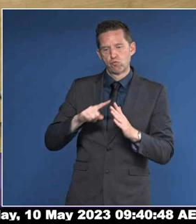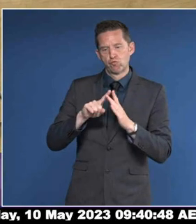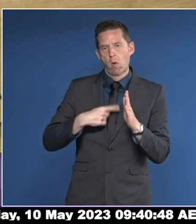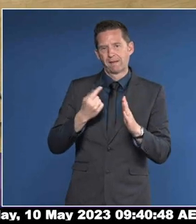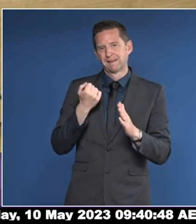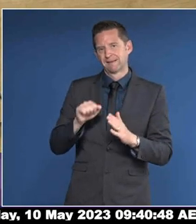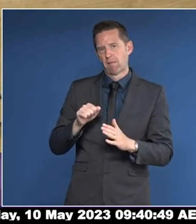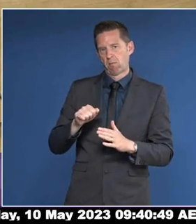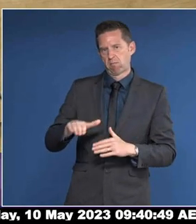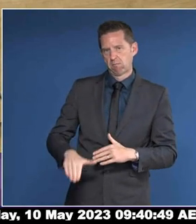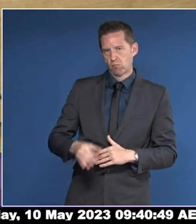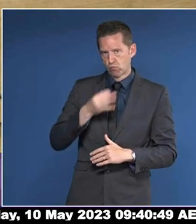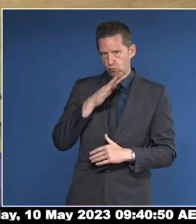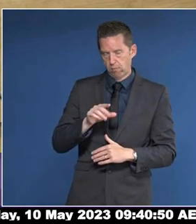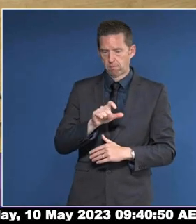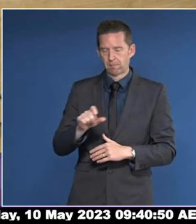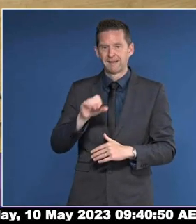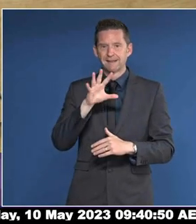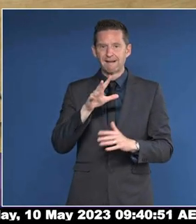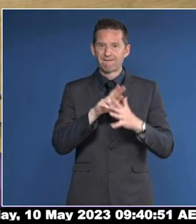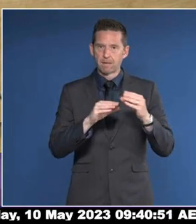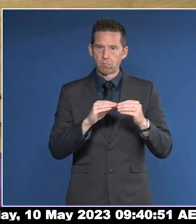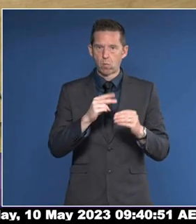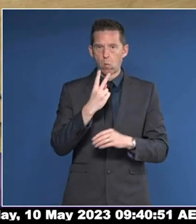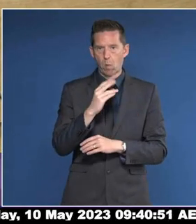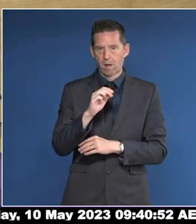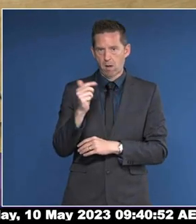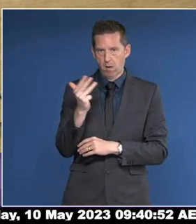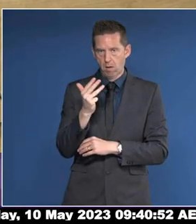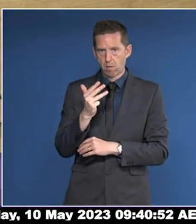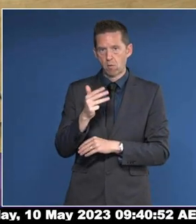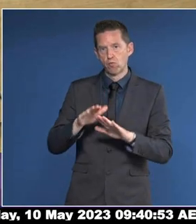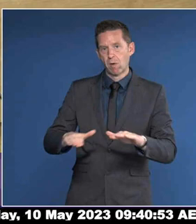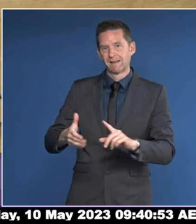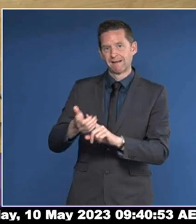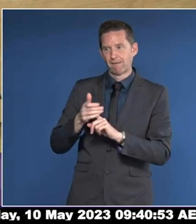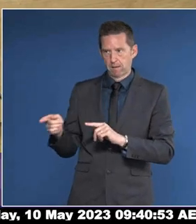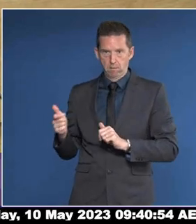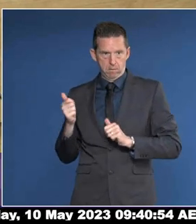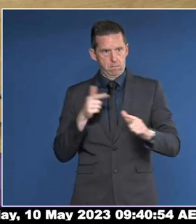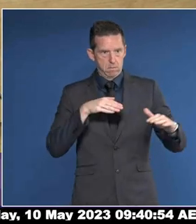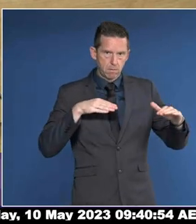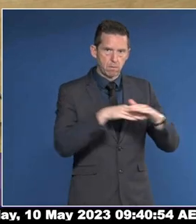On 10 February 2019, Child Safety officers attended the home unannounced and did a